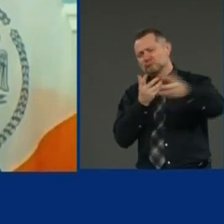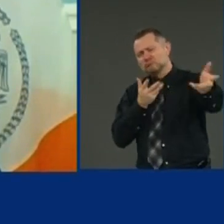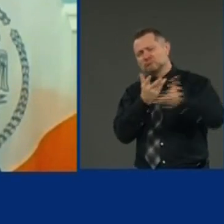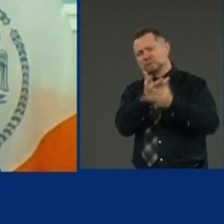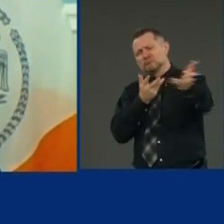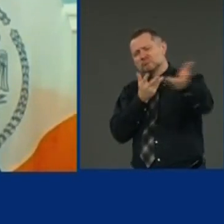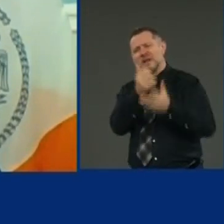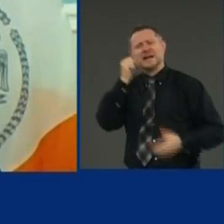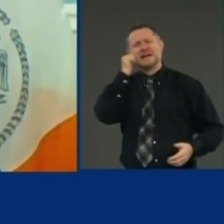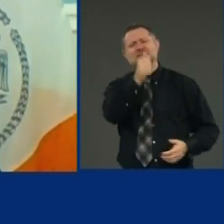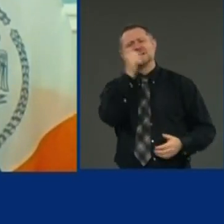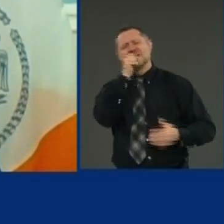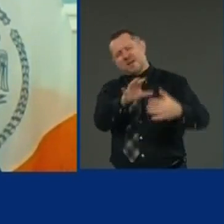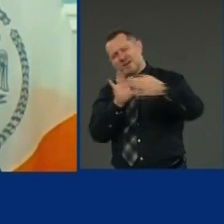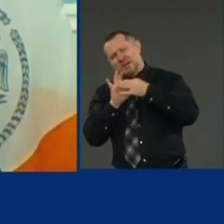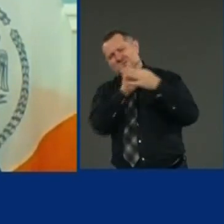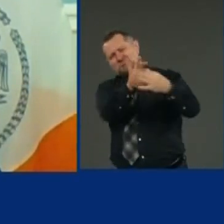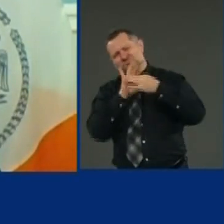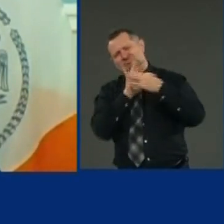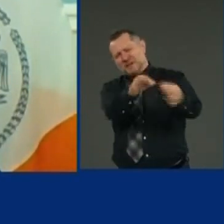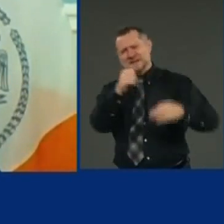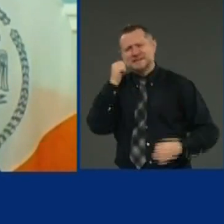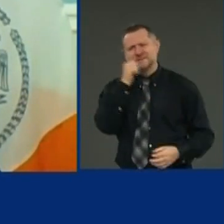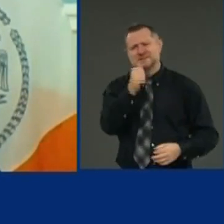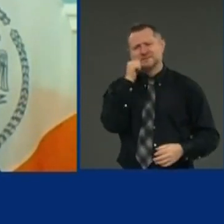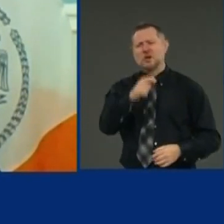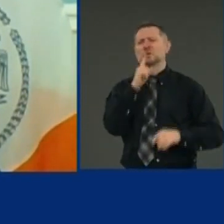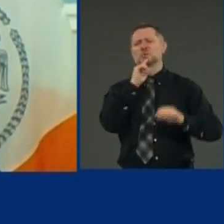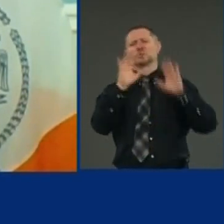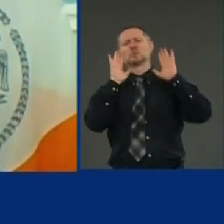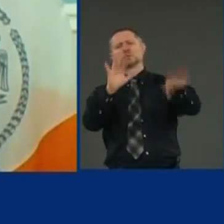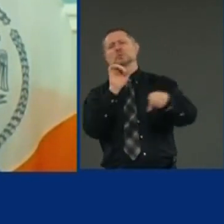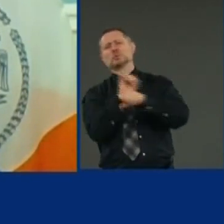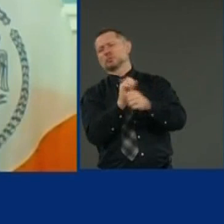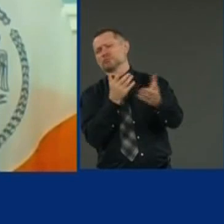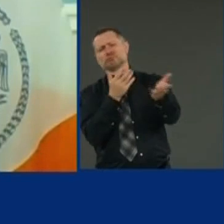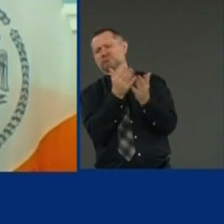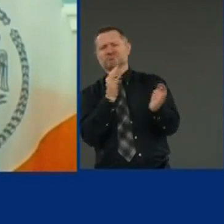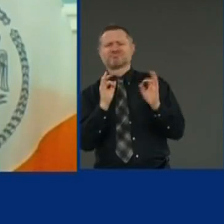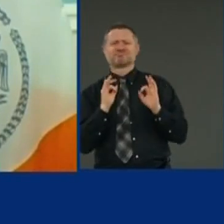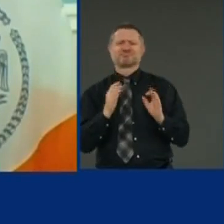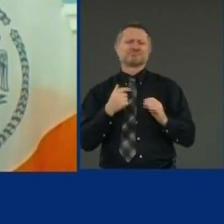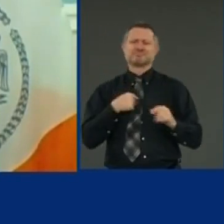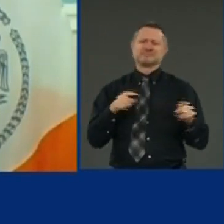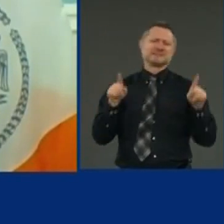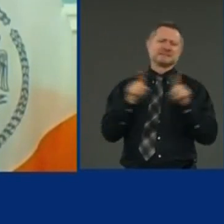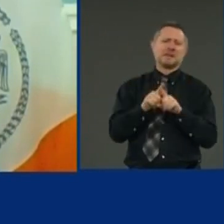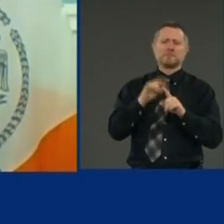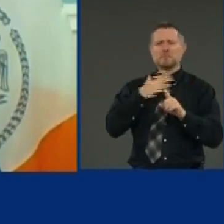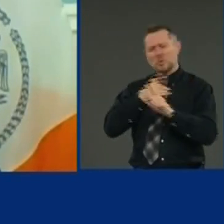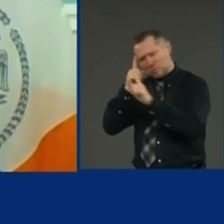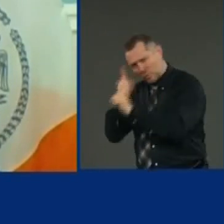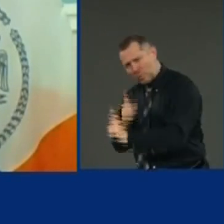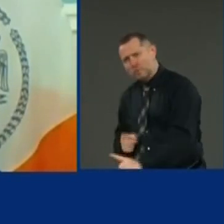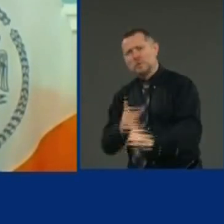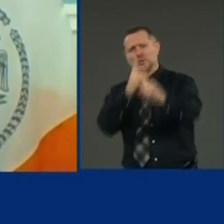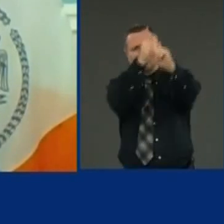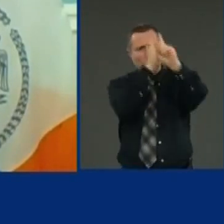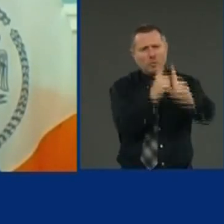AND AS YOU SAID, OUR TEAMS TALK ALL DAY LONG WITH A LOT OF COMMON PURPOSE, AND WE HAVE DONE